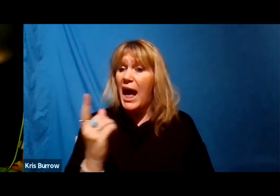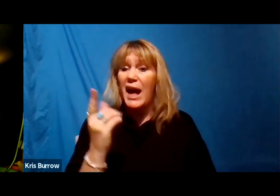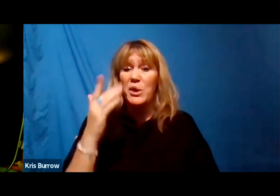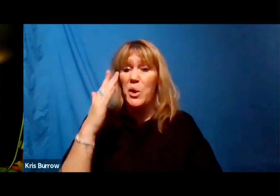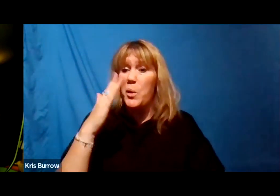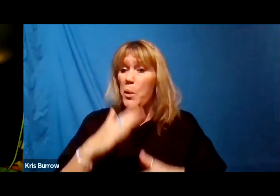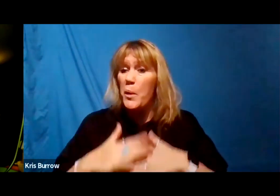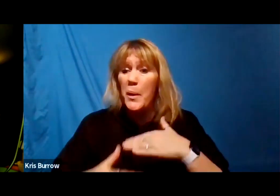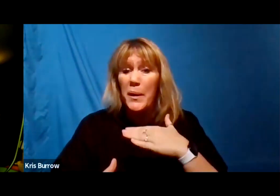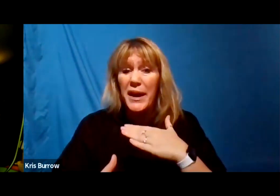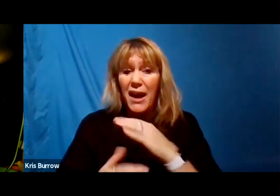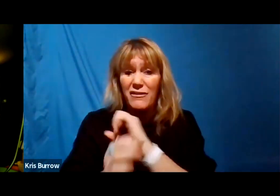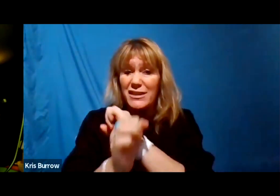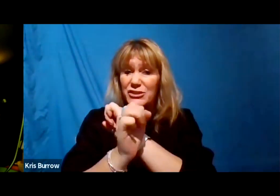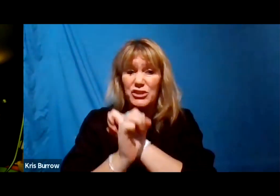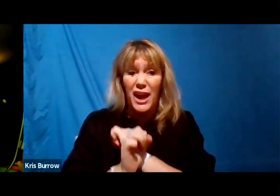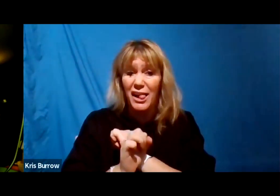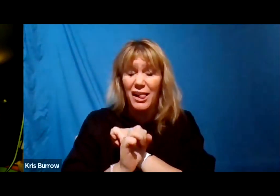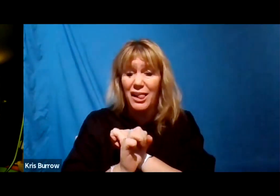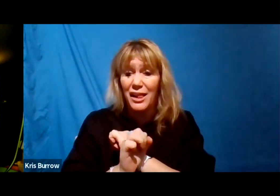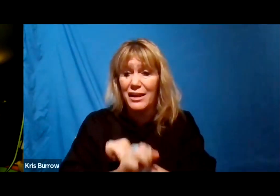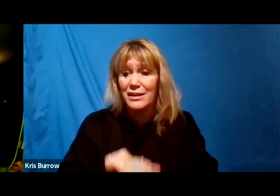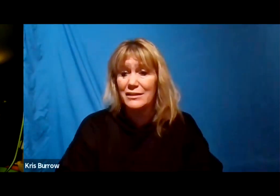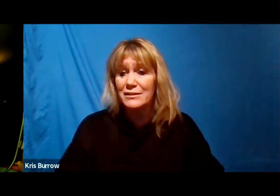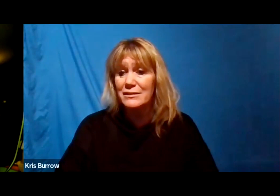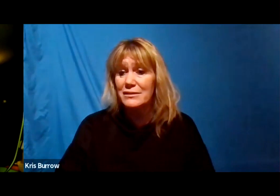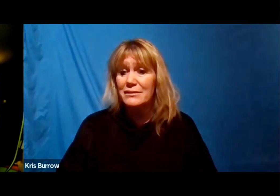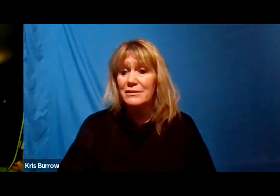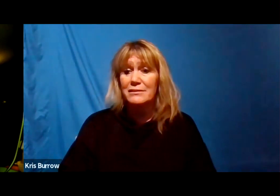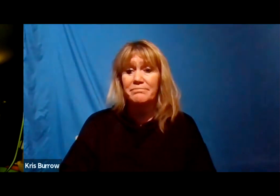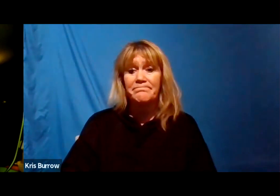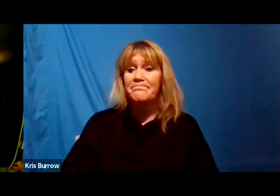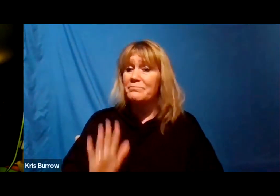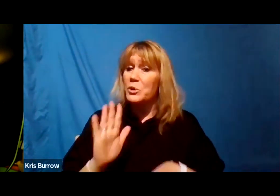These lonely days might find us but miss the grave.